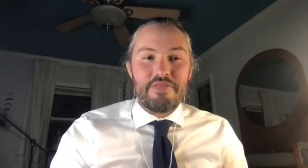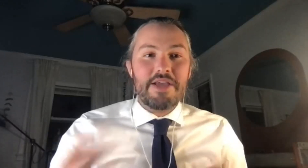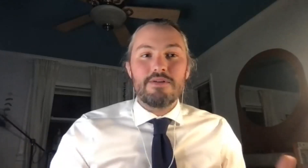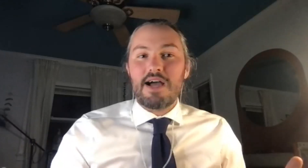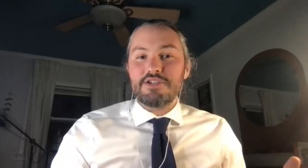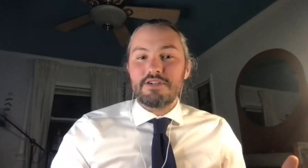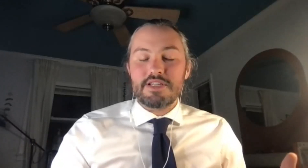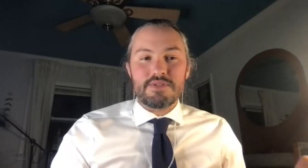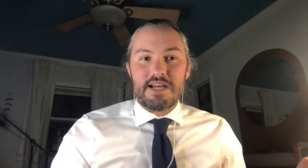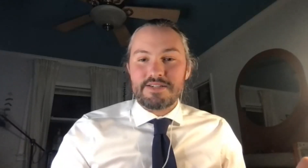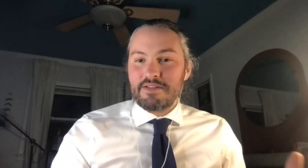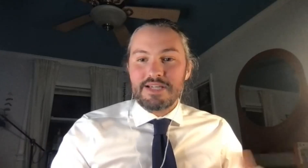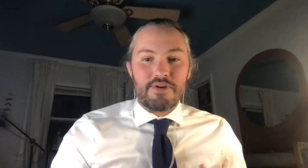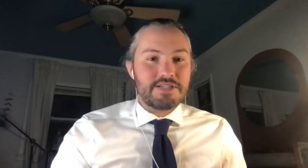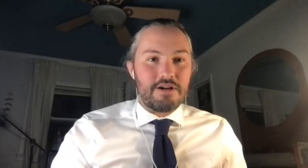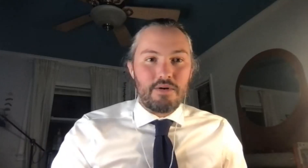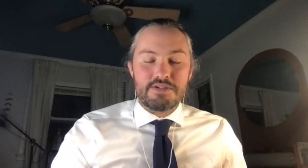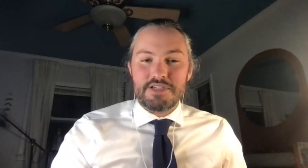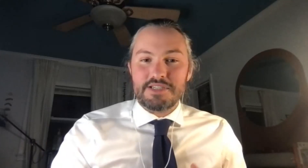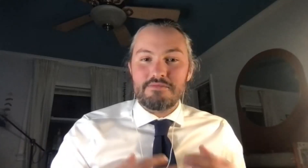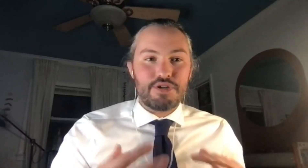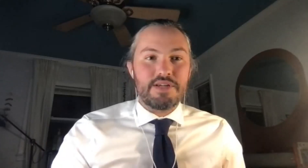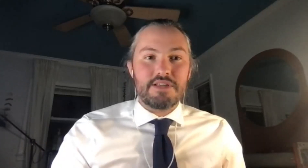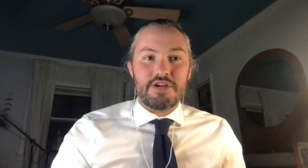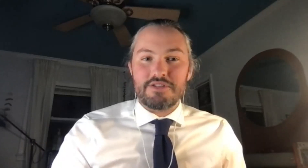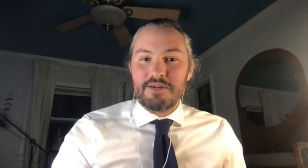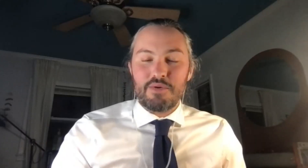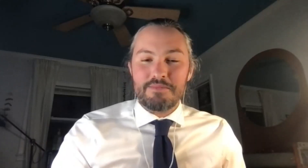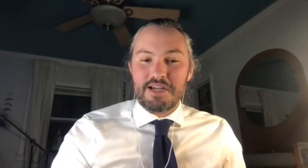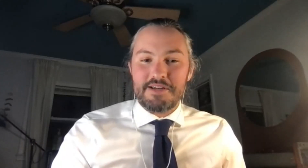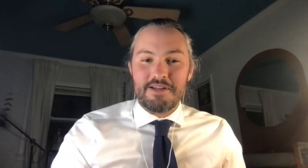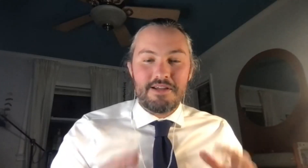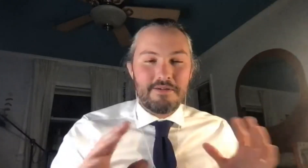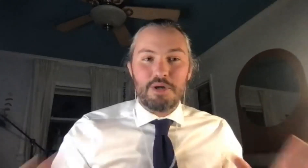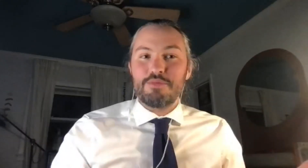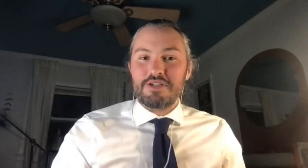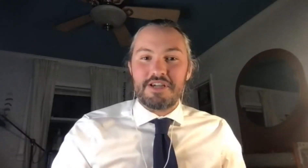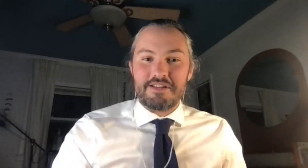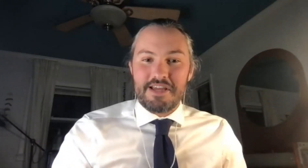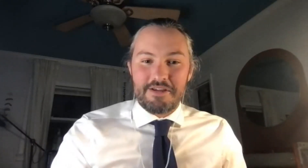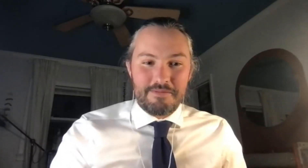Thank you, Elijah. This was excellent. Thanks for answering our questions, showing us the General Assembly website, much appreciated. Thank you